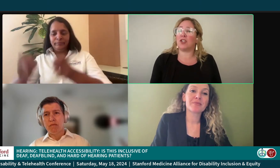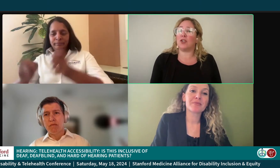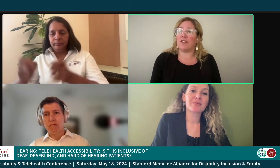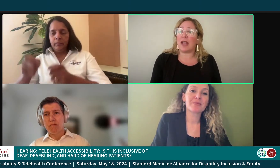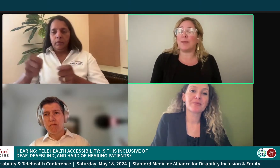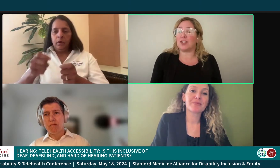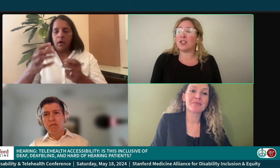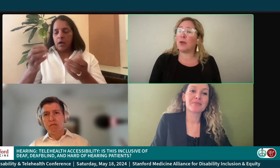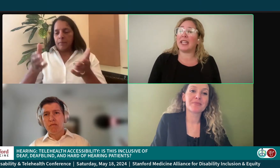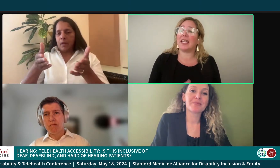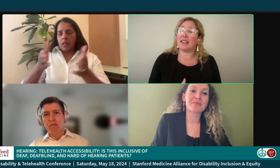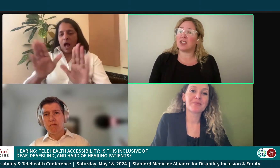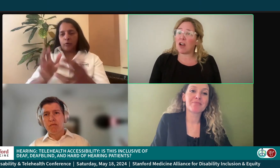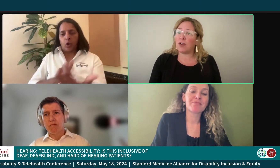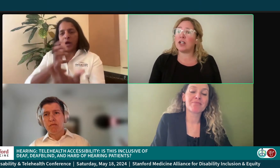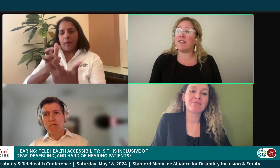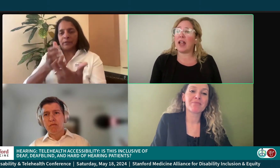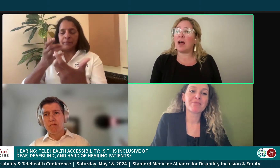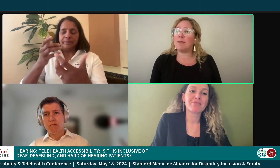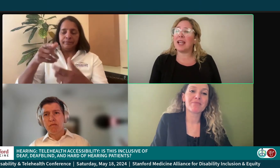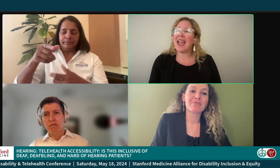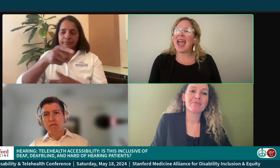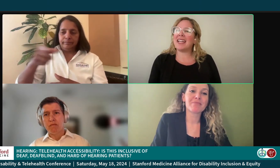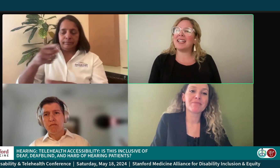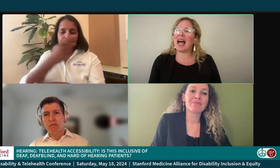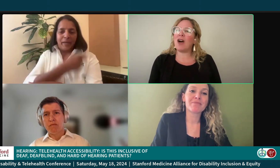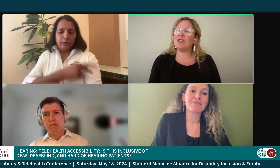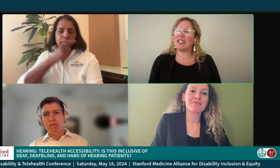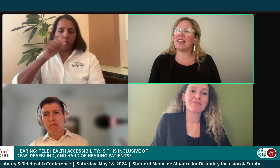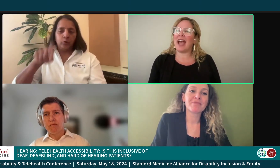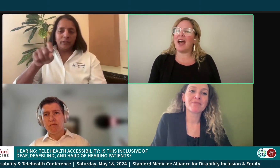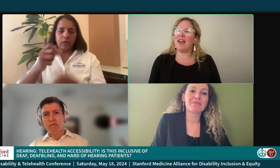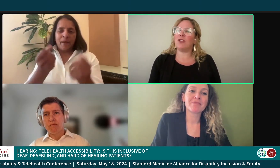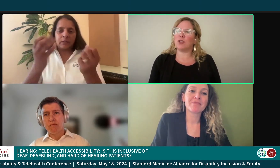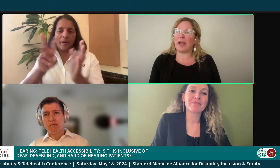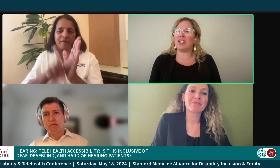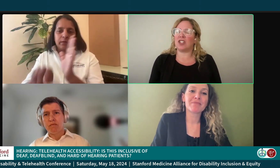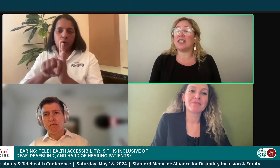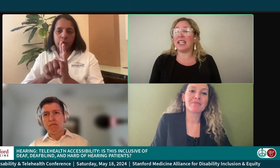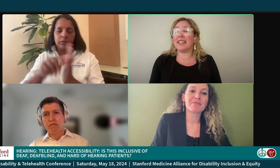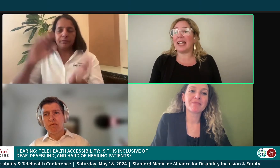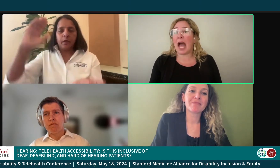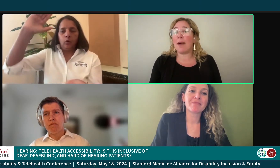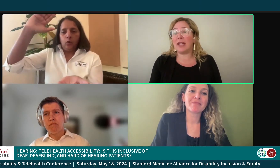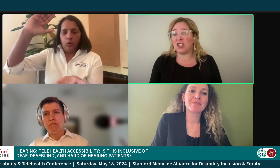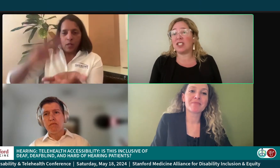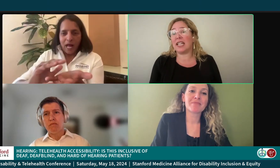to develop. We can get the software developed and it allows those patients to get the accommodations